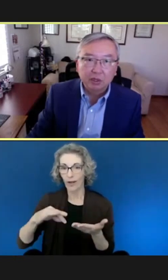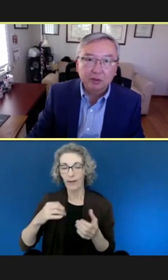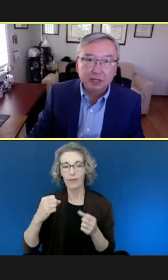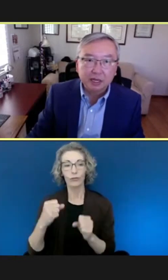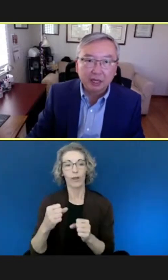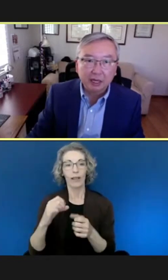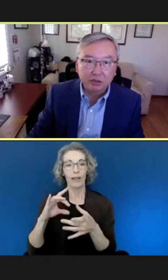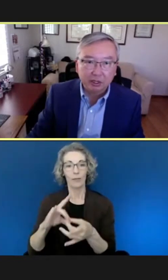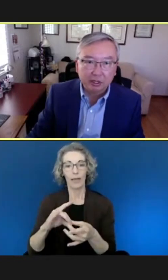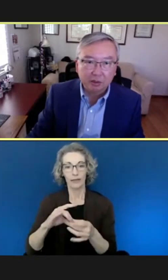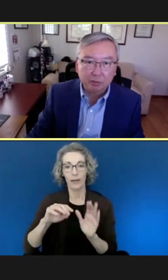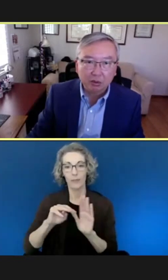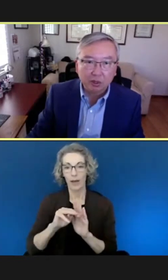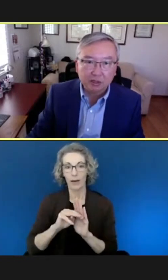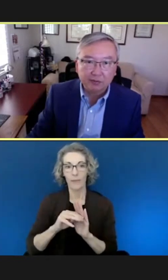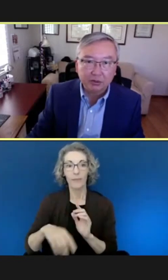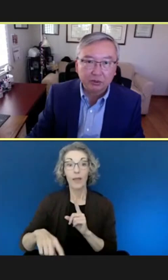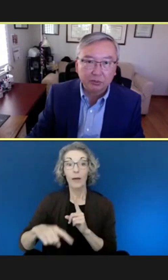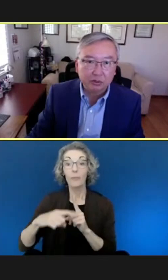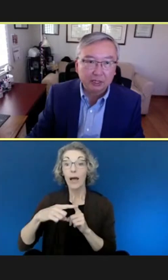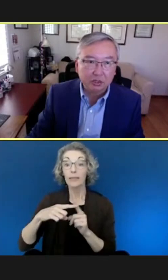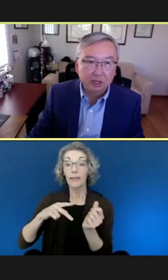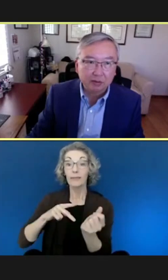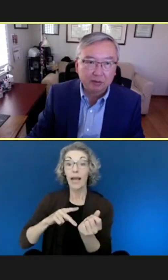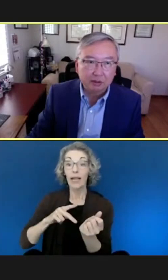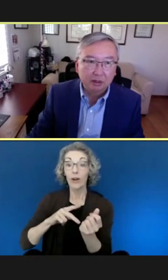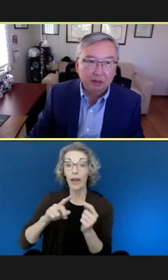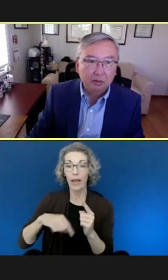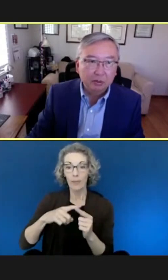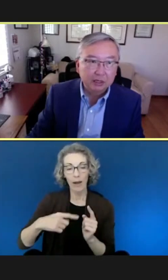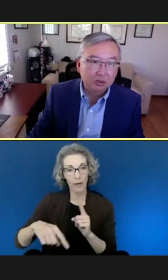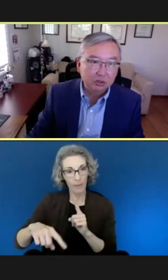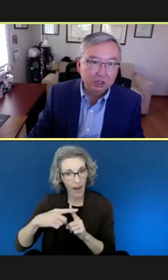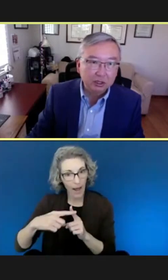Positive psychiatry is about positive attributes and strains, but